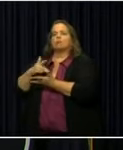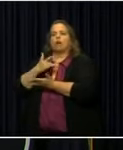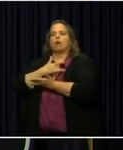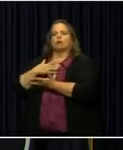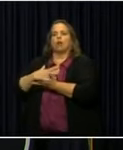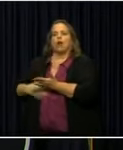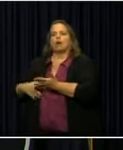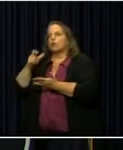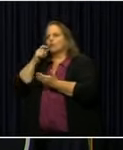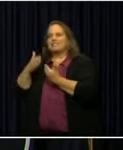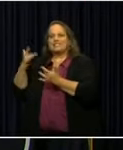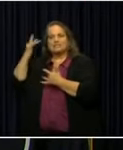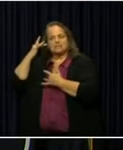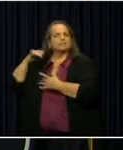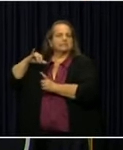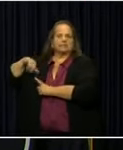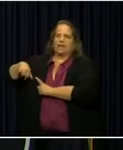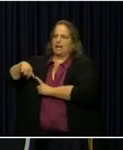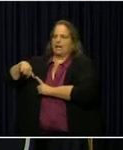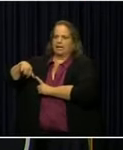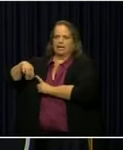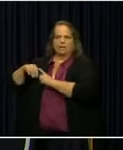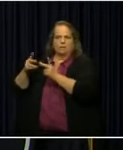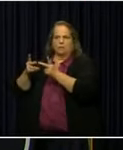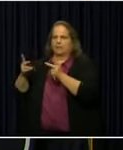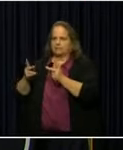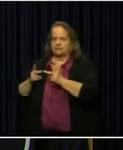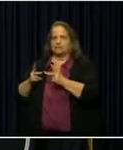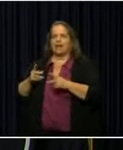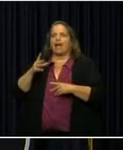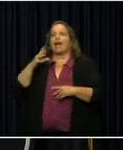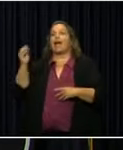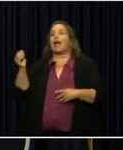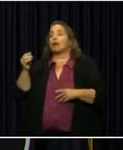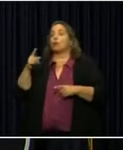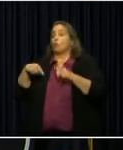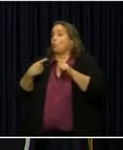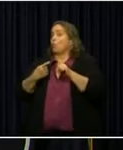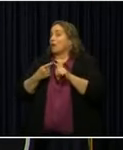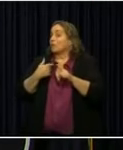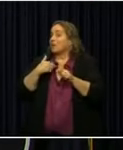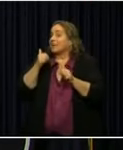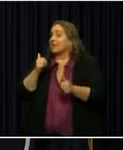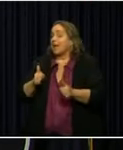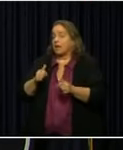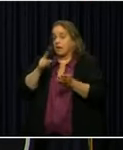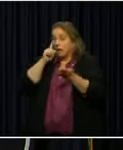CAN, JAMES.